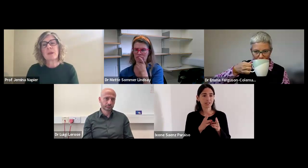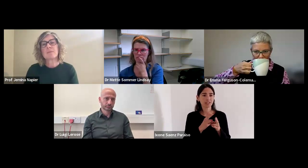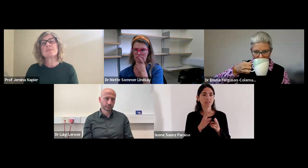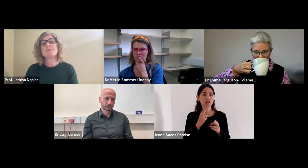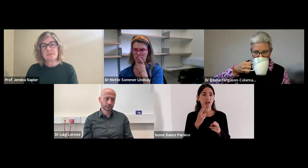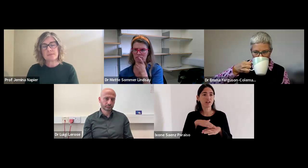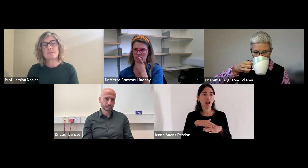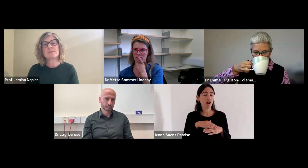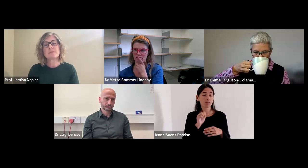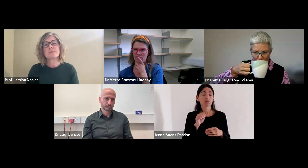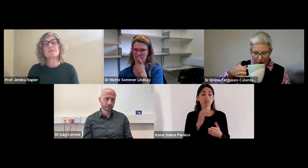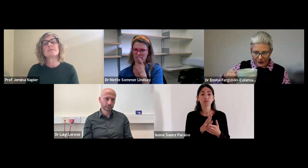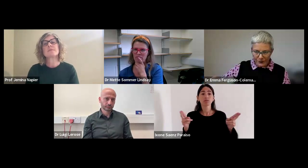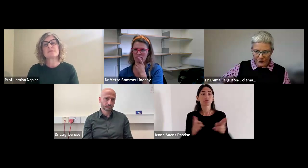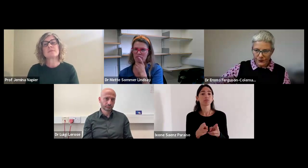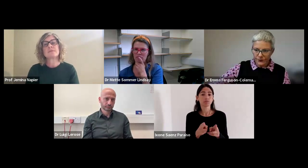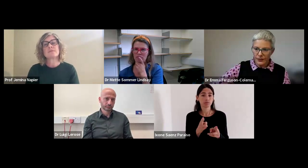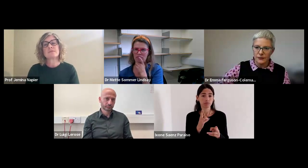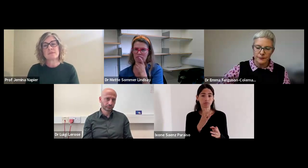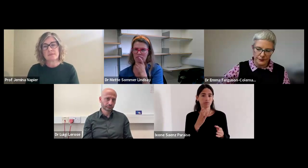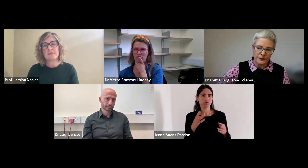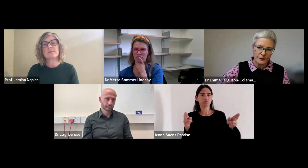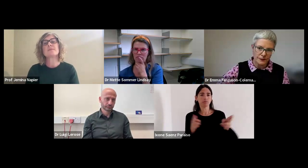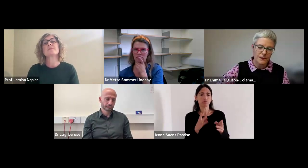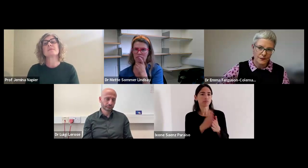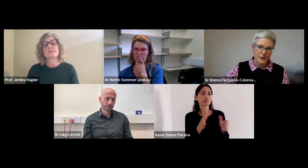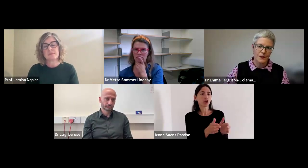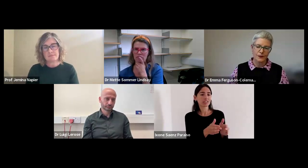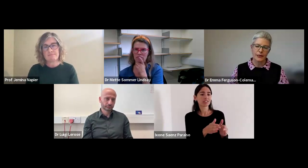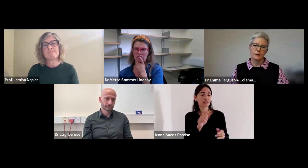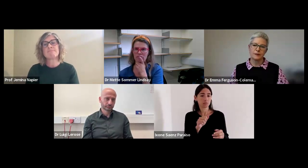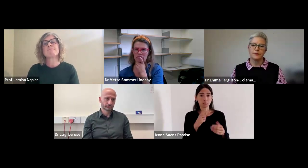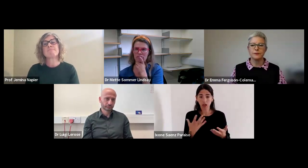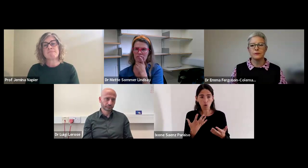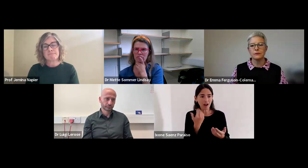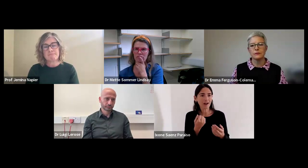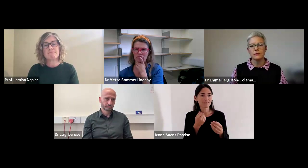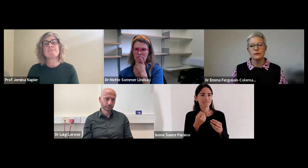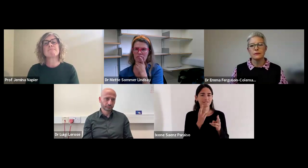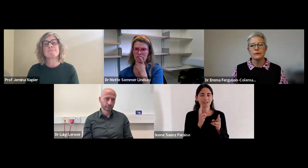Ixone: Kevin talks about interpreters of color being few in number; they are a minority in